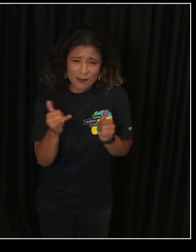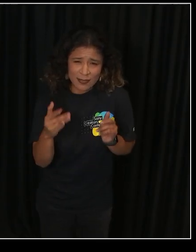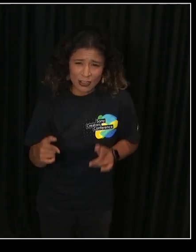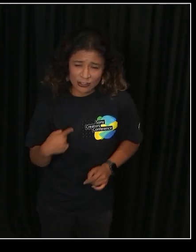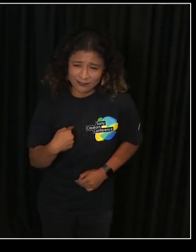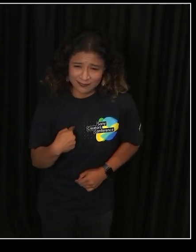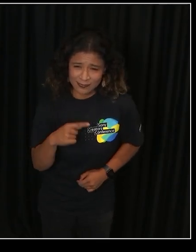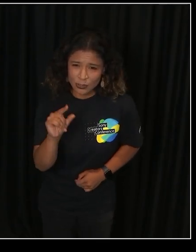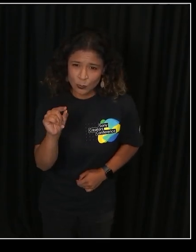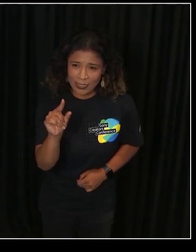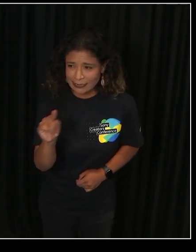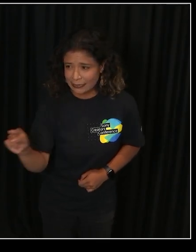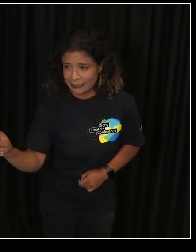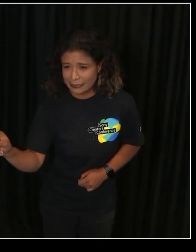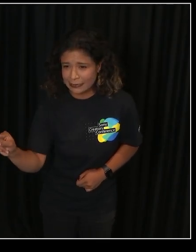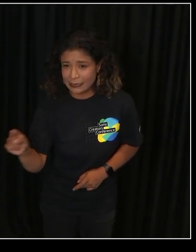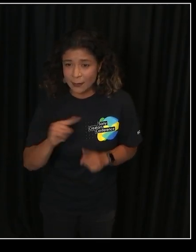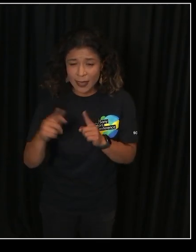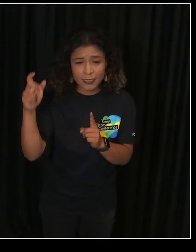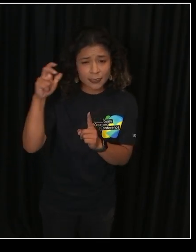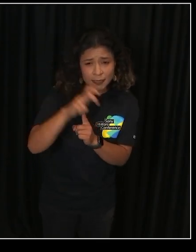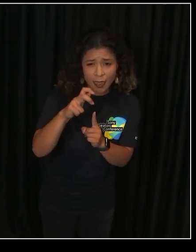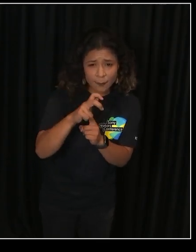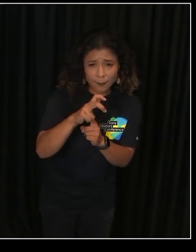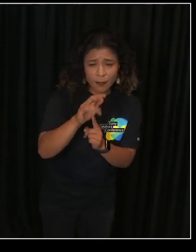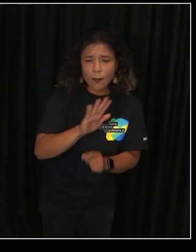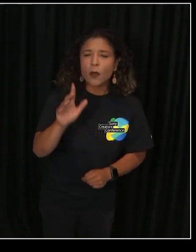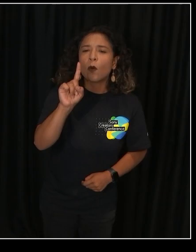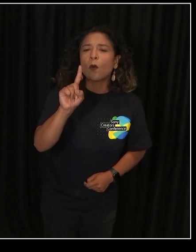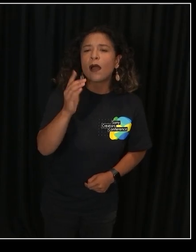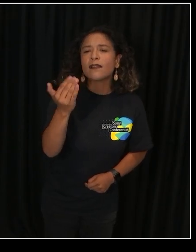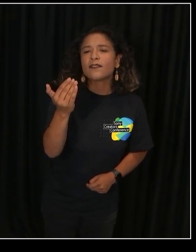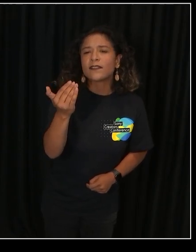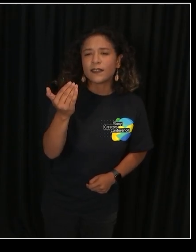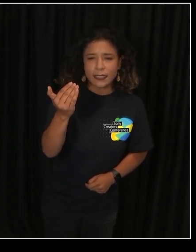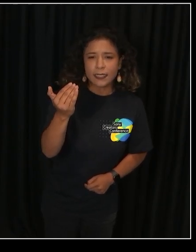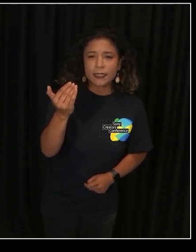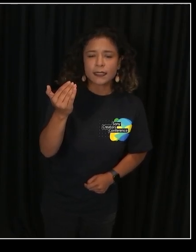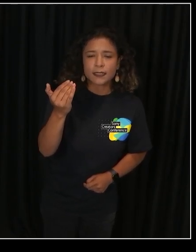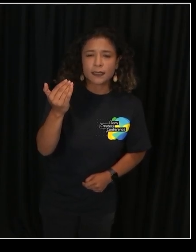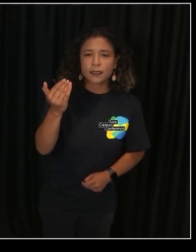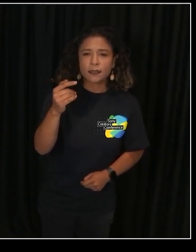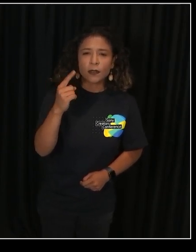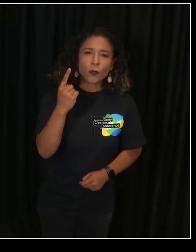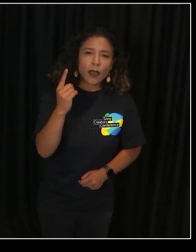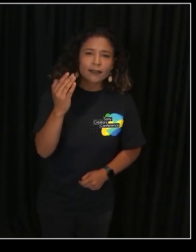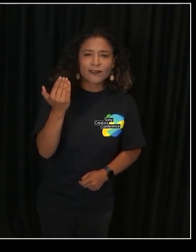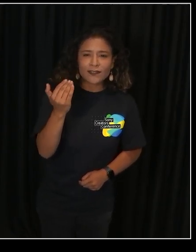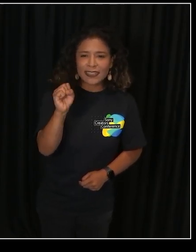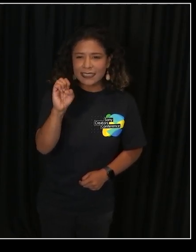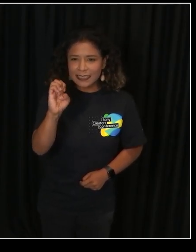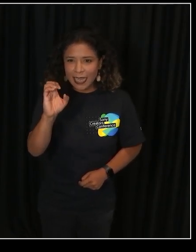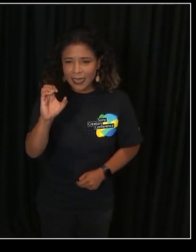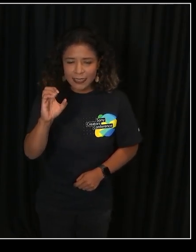but the top players in the world are hitting around the 115, 115 seconds time.